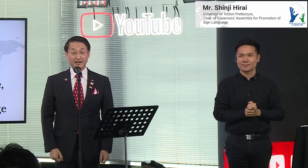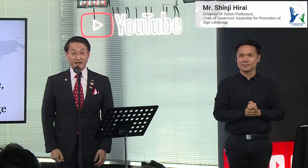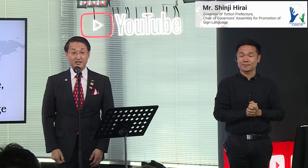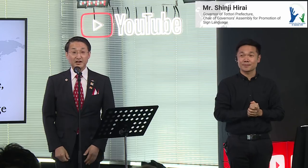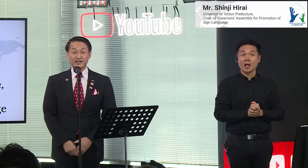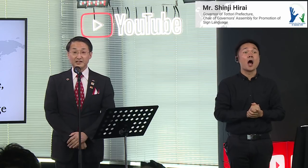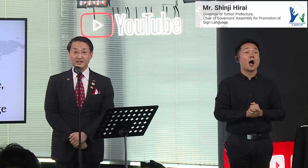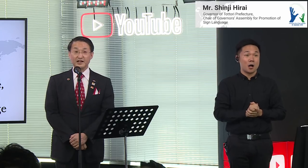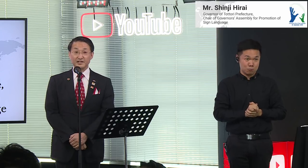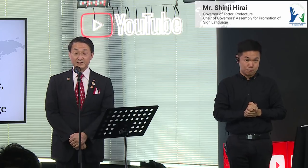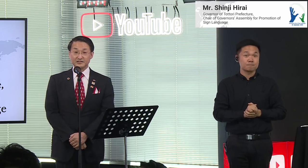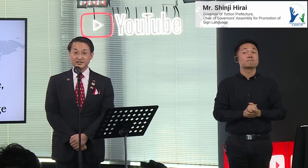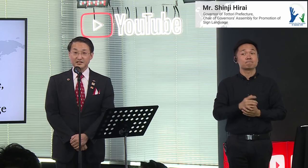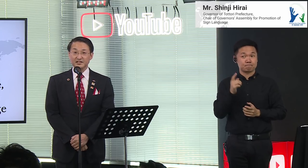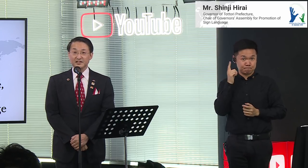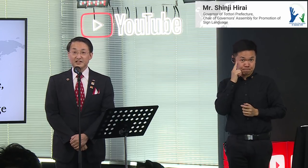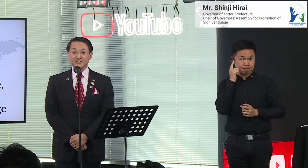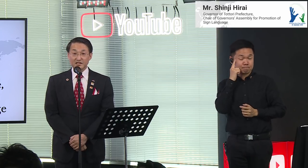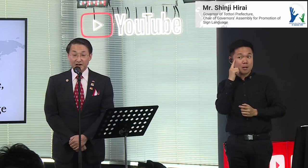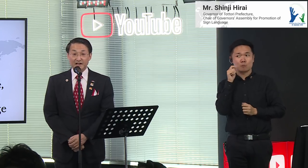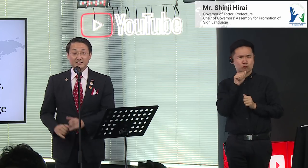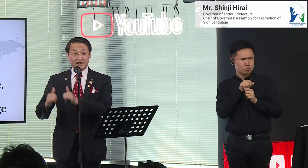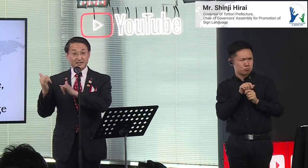day, and this is first time we are commemorating this through this event